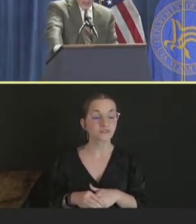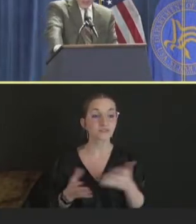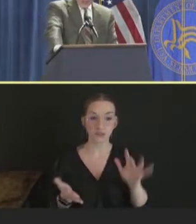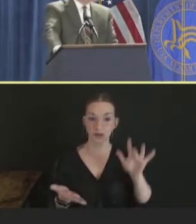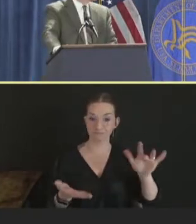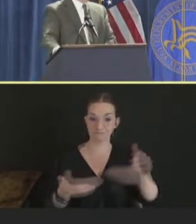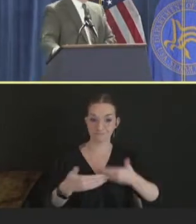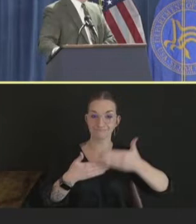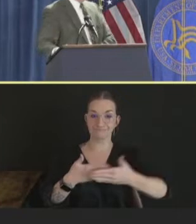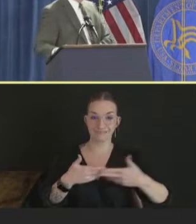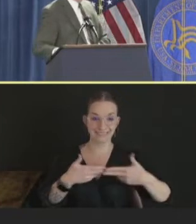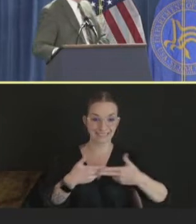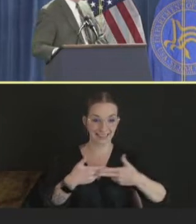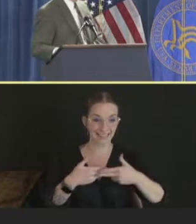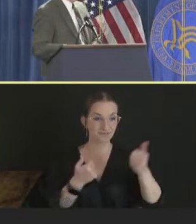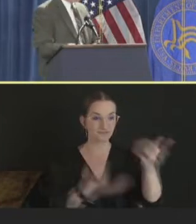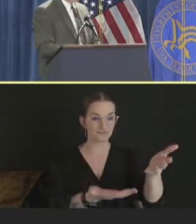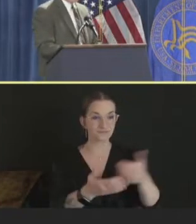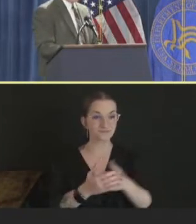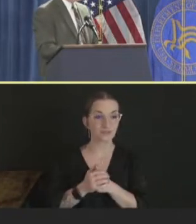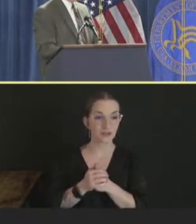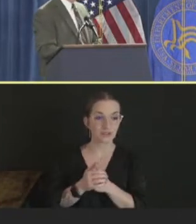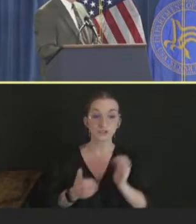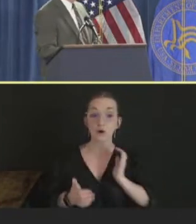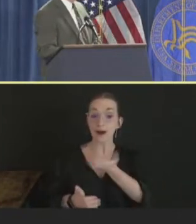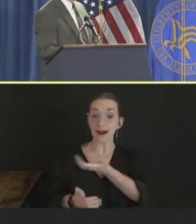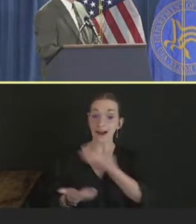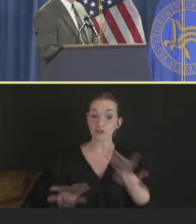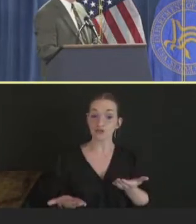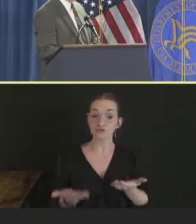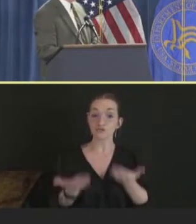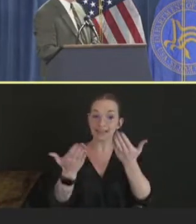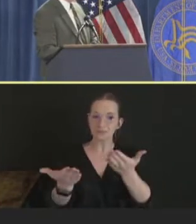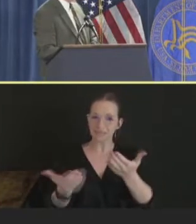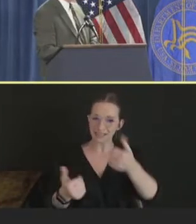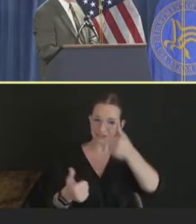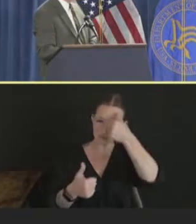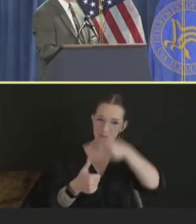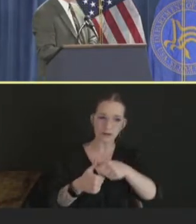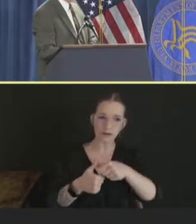So, our recommendations, as you recall, were cut up into five sections.